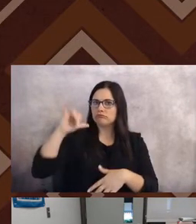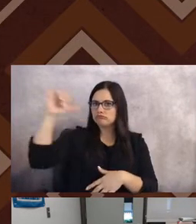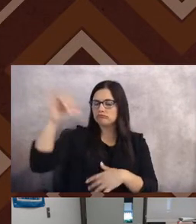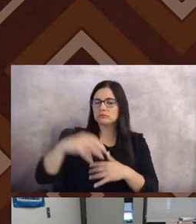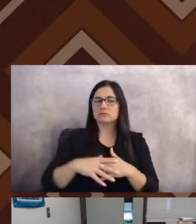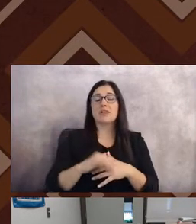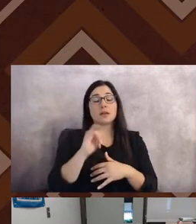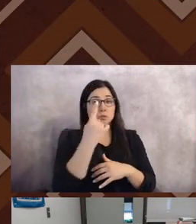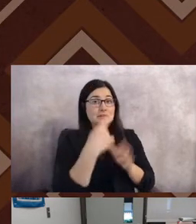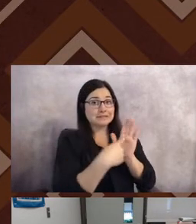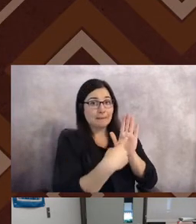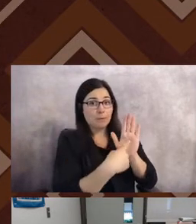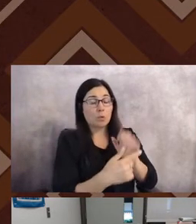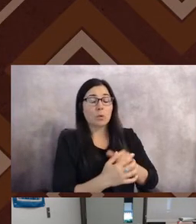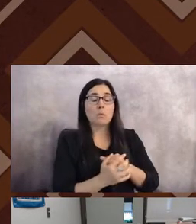of how I looked at it.